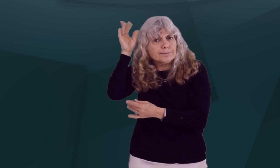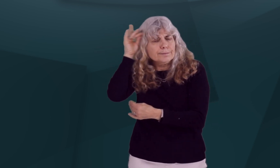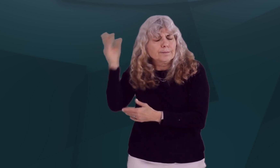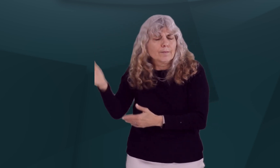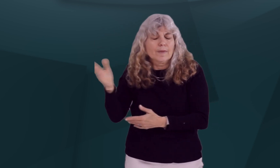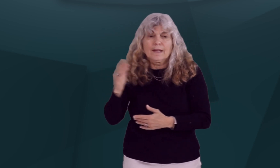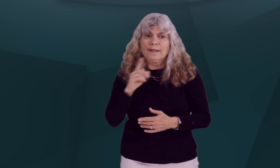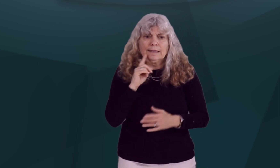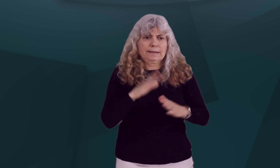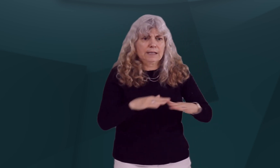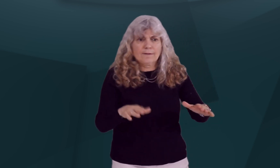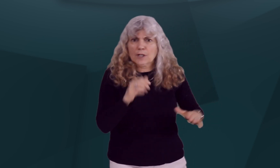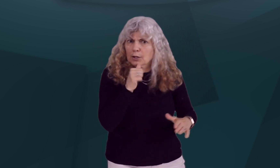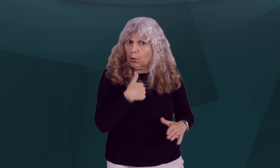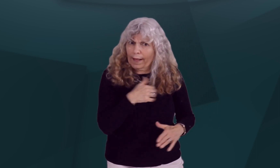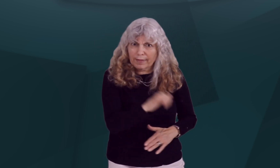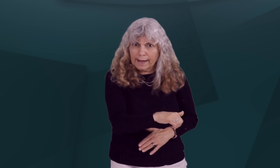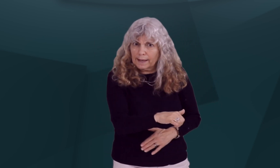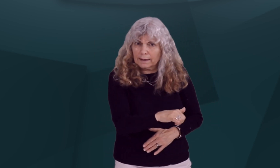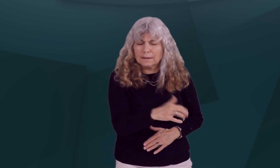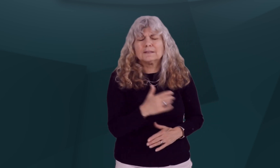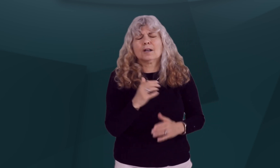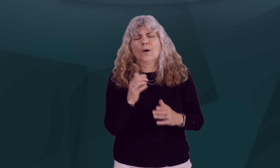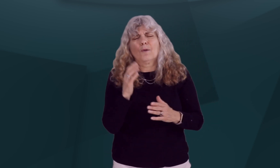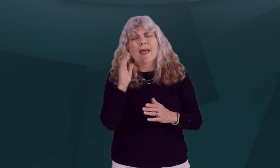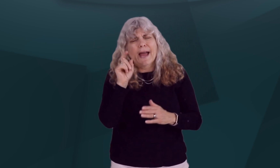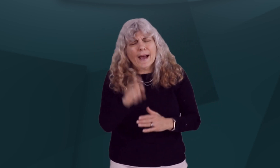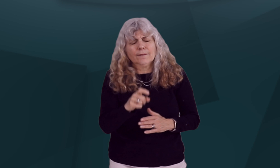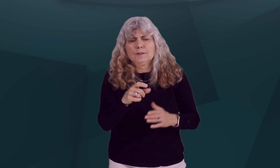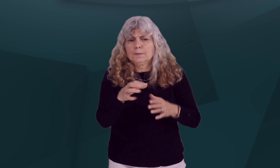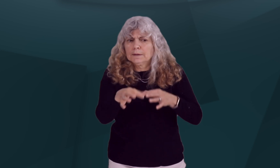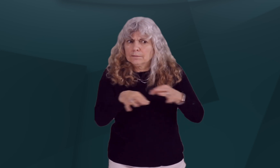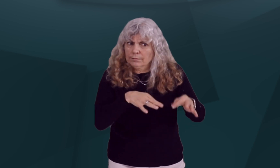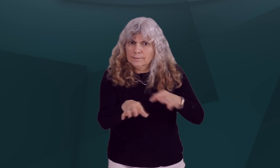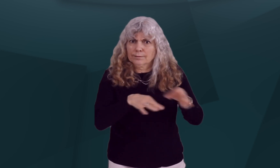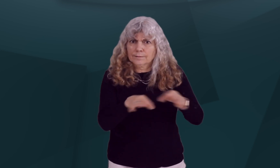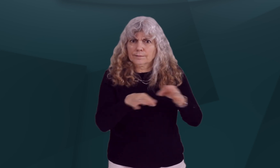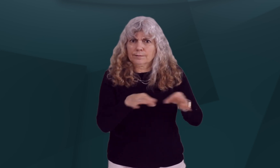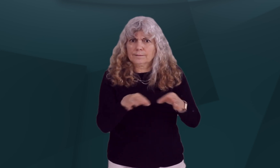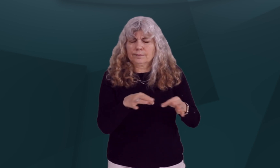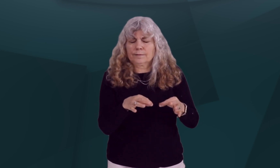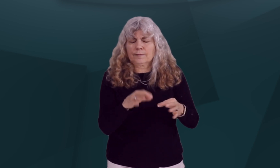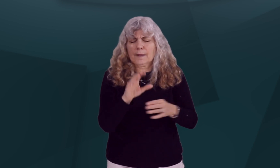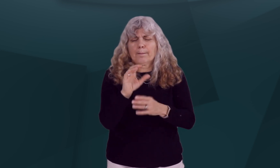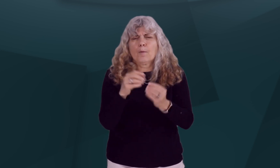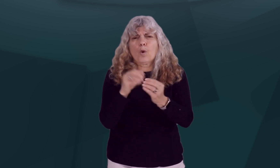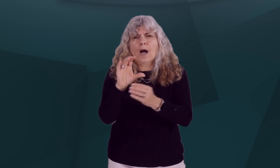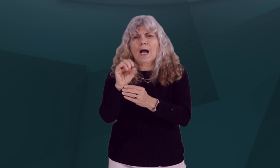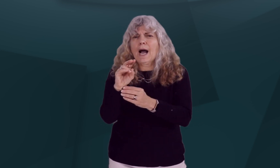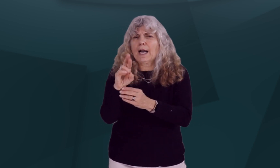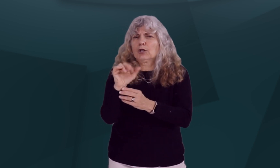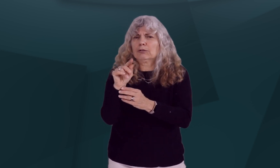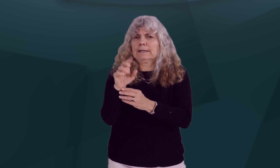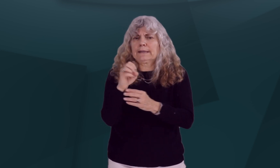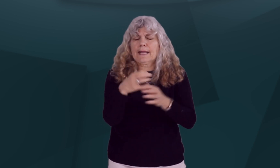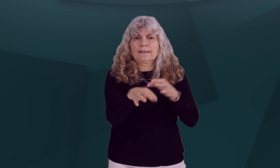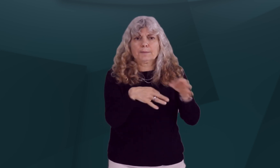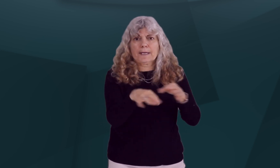A deaf child does not have the auditory capacity to learn the same way which is why it's so important to give a more concrete explanation to them.